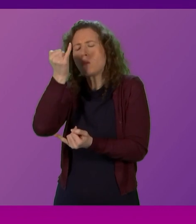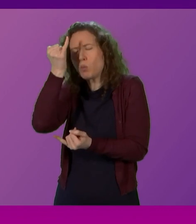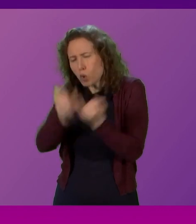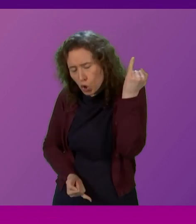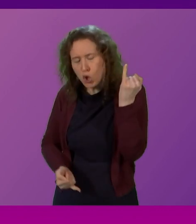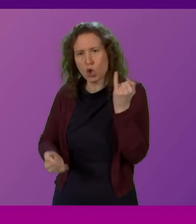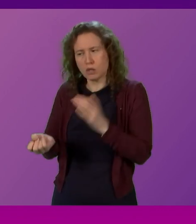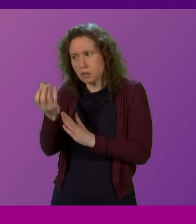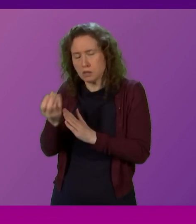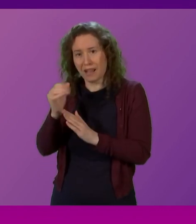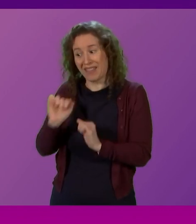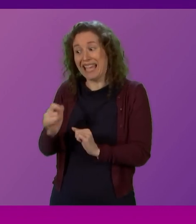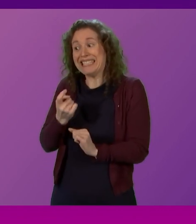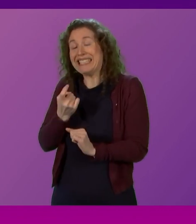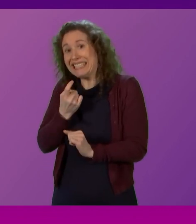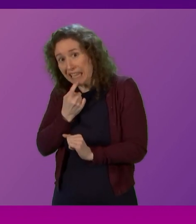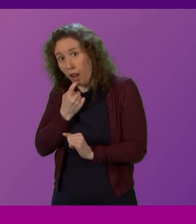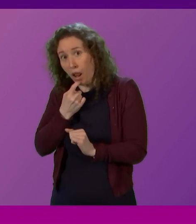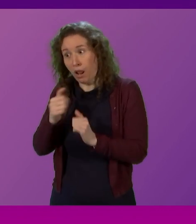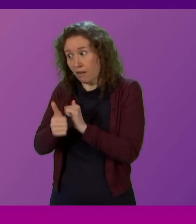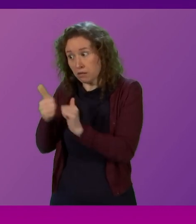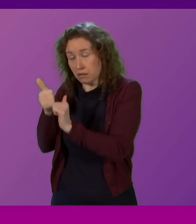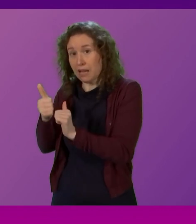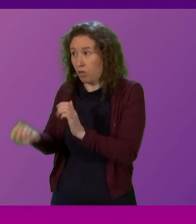largest contributor to its emissions?